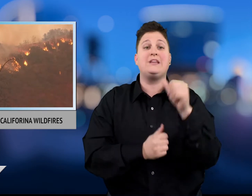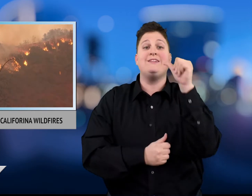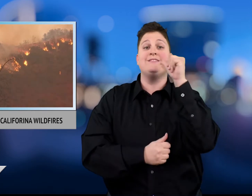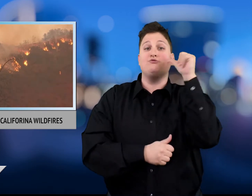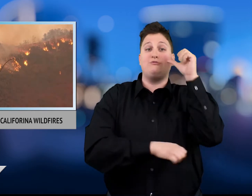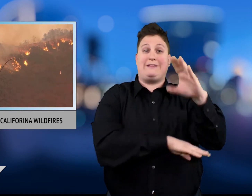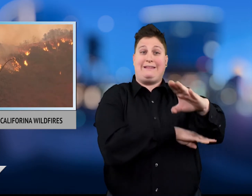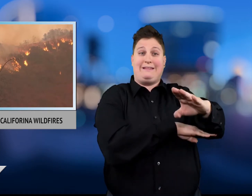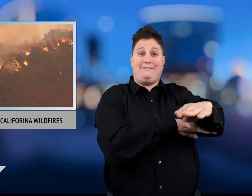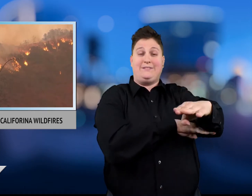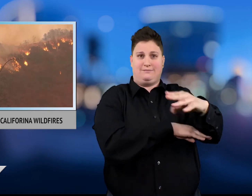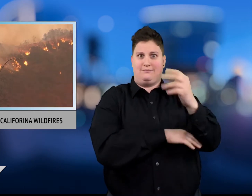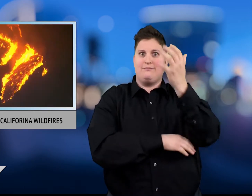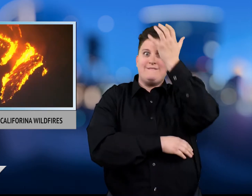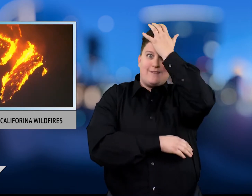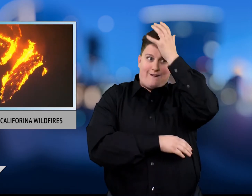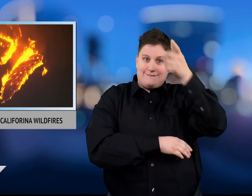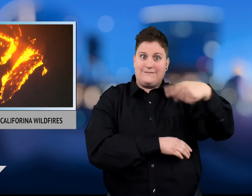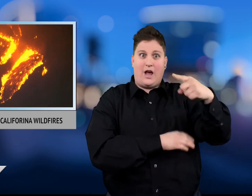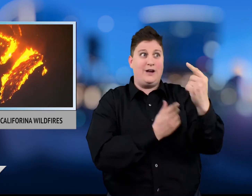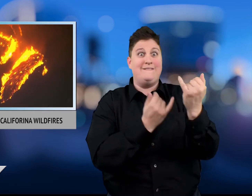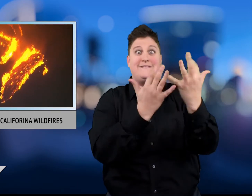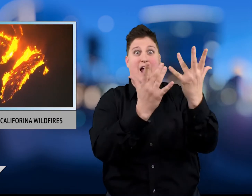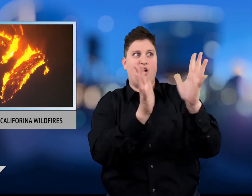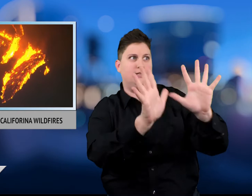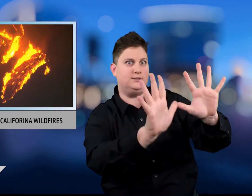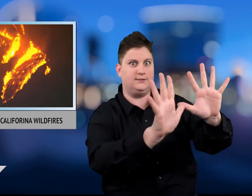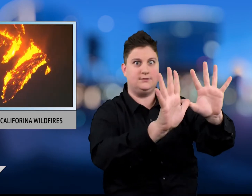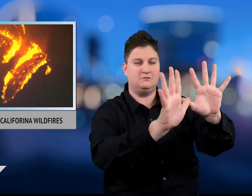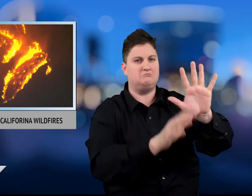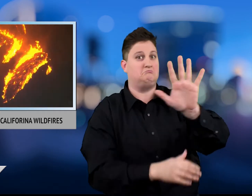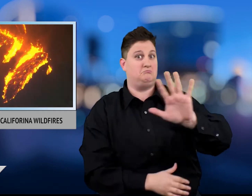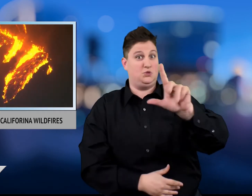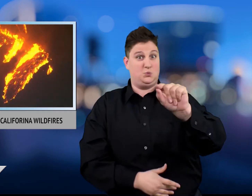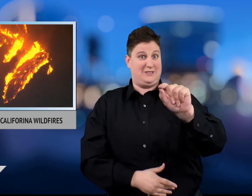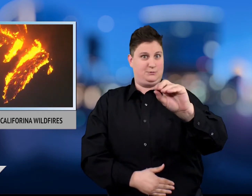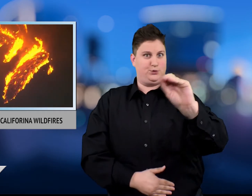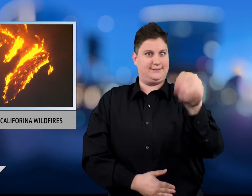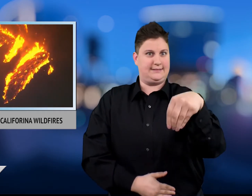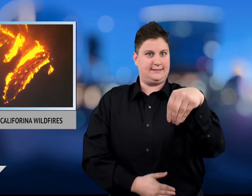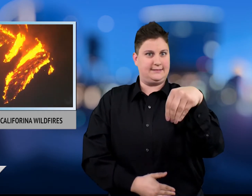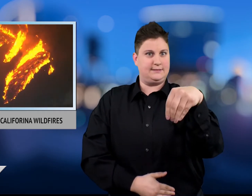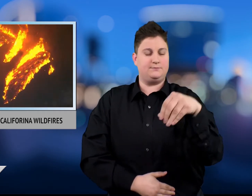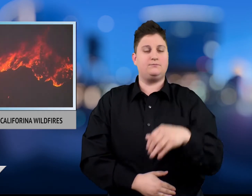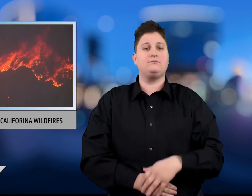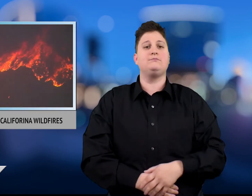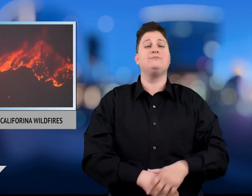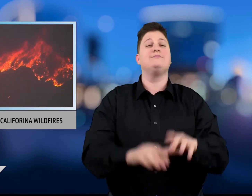As of Monday evening they had contained roughly 20% of the flames.